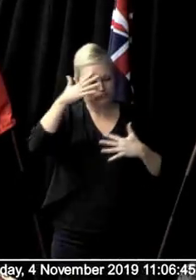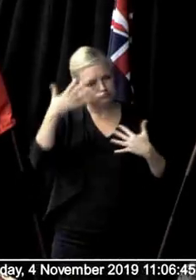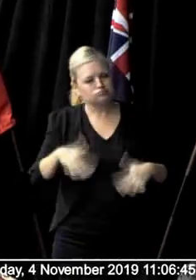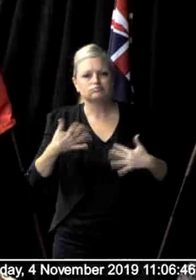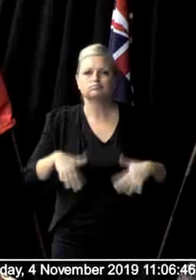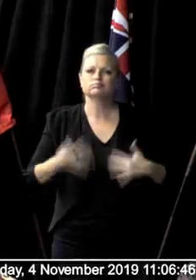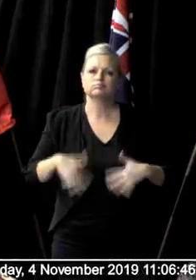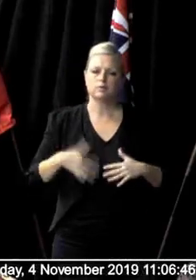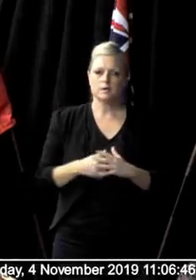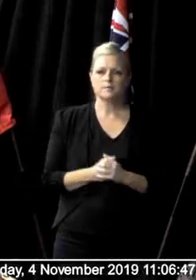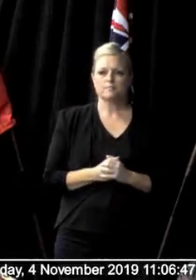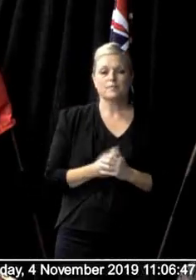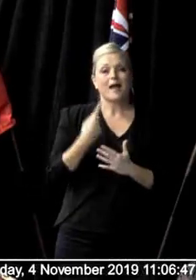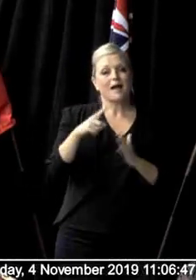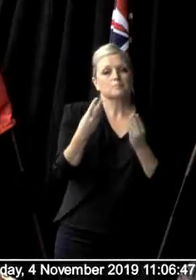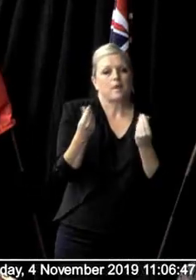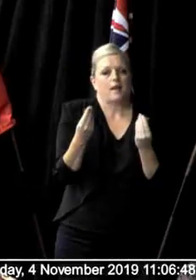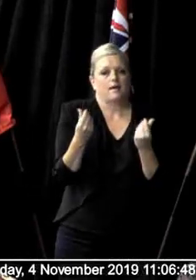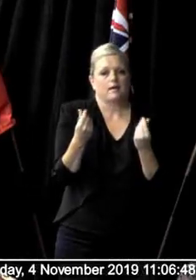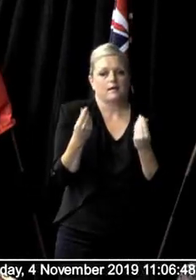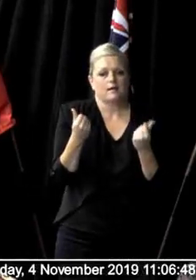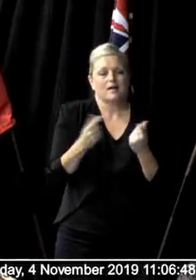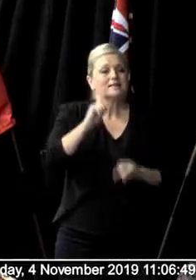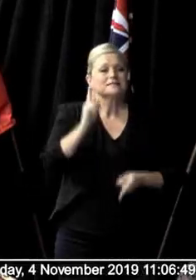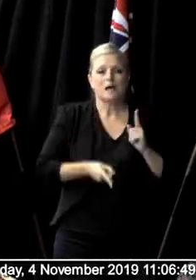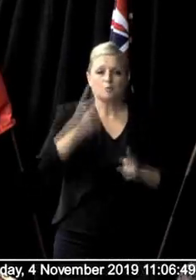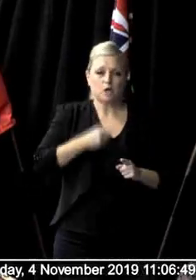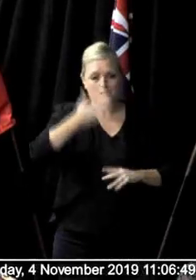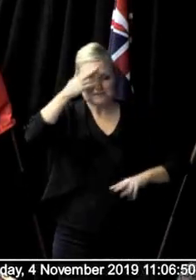Sometimes for the situation for the child becomes so dire that the parents